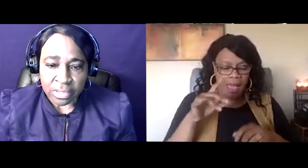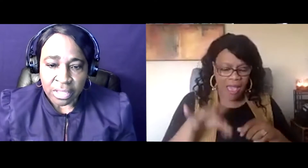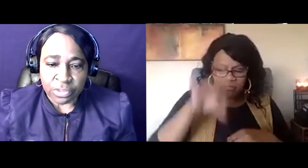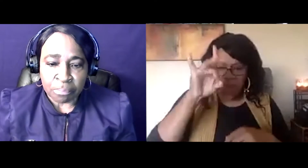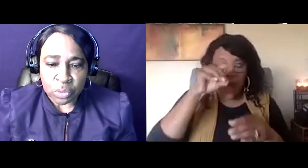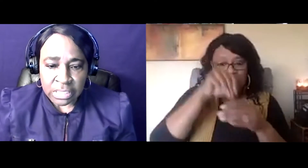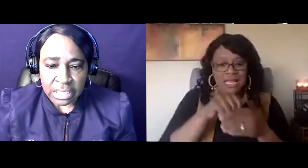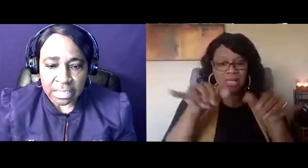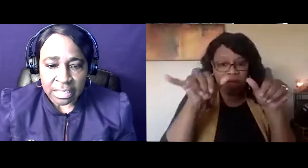The music,